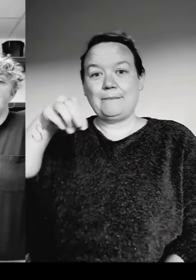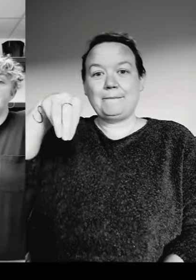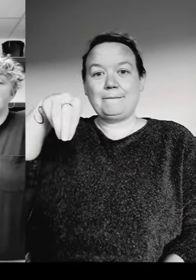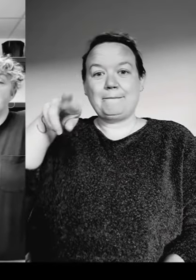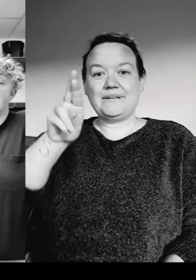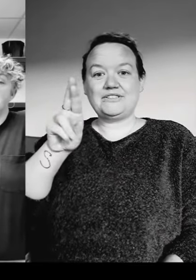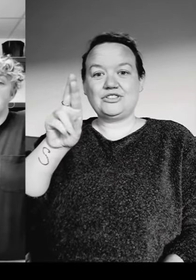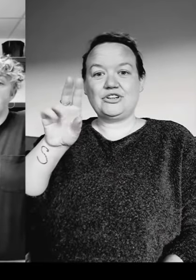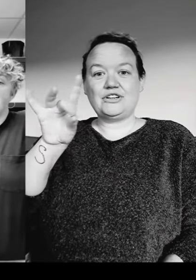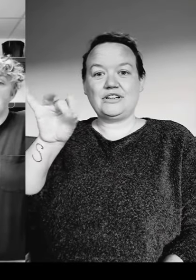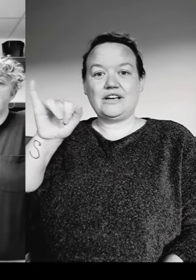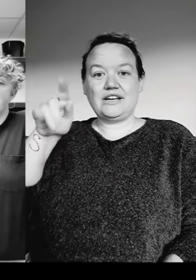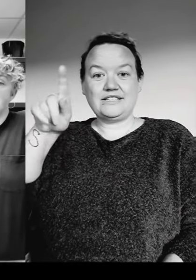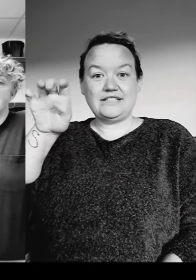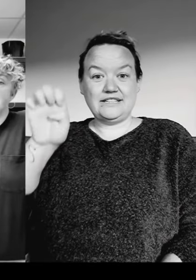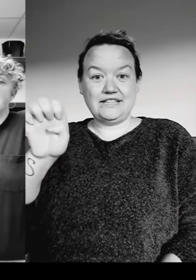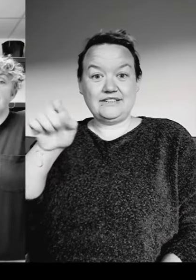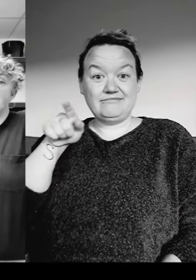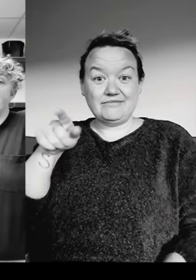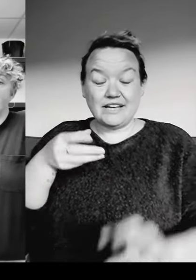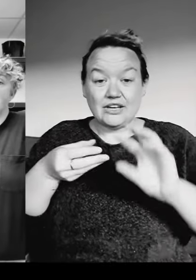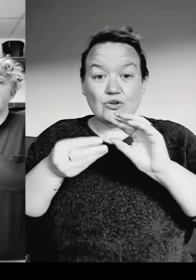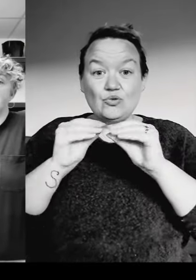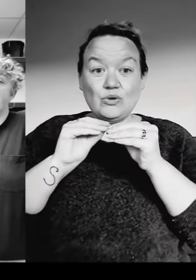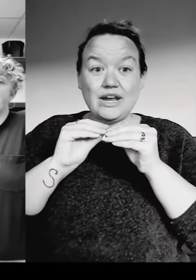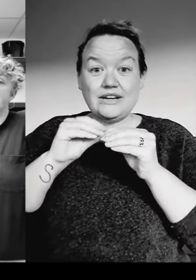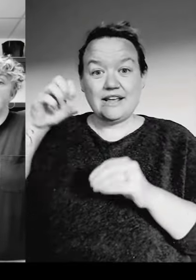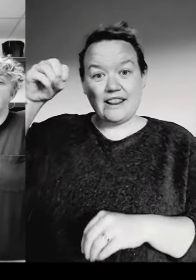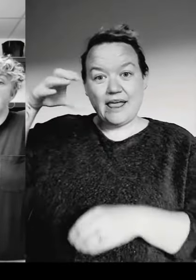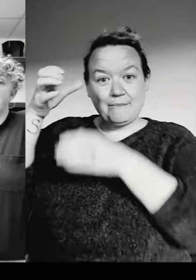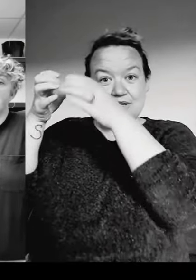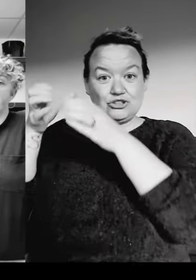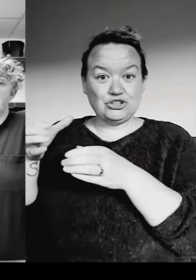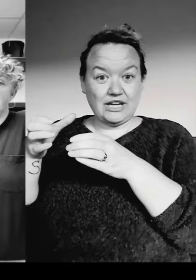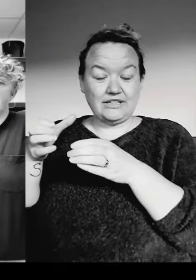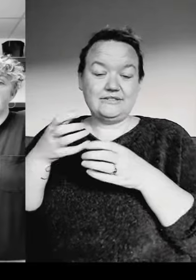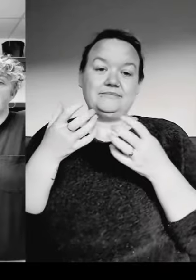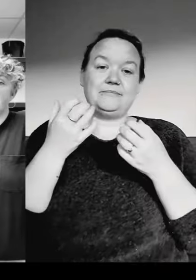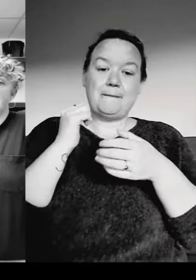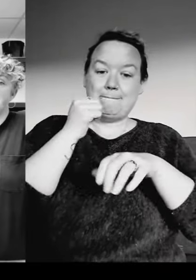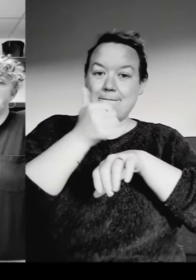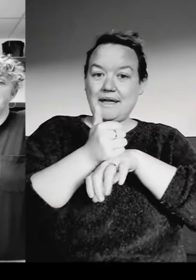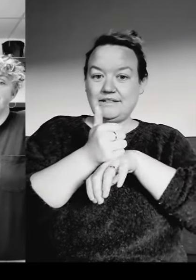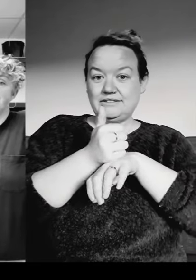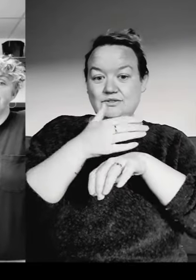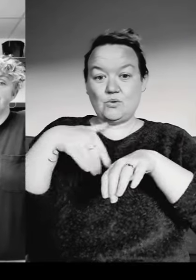a range of contemporary lampshades and homewares from our studio at the Marina, here in Cork.